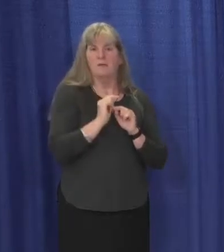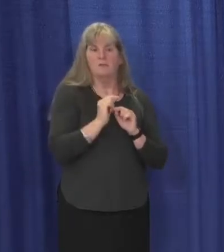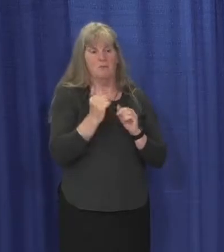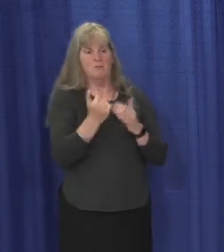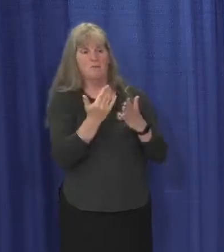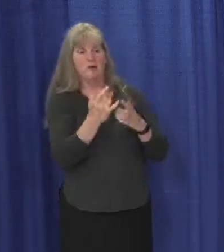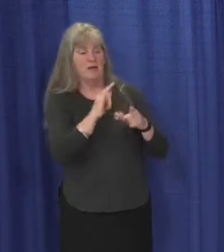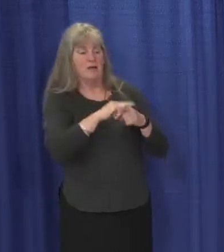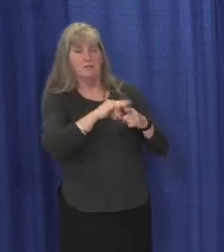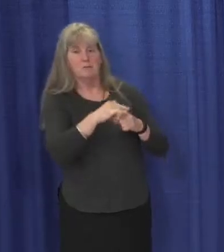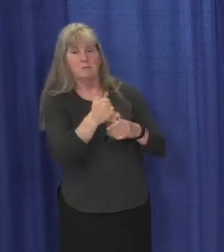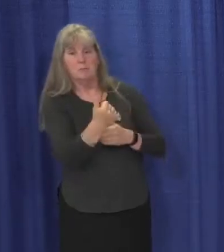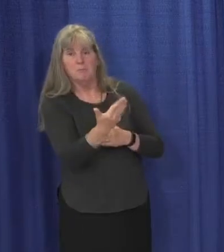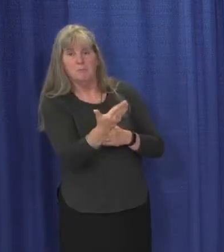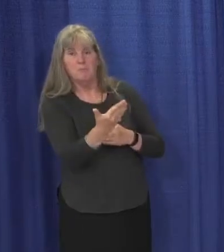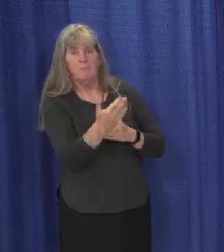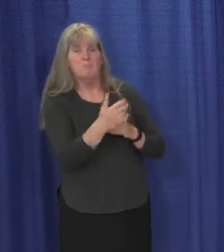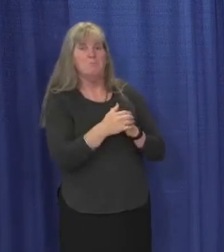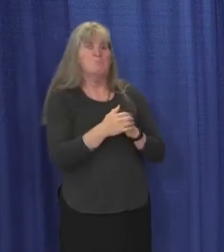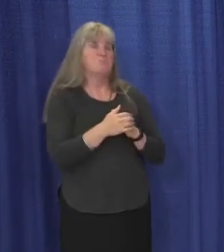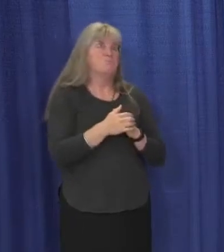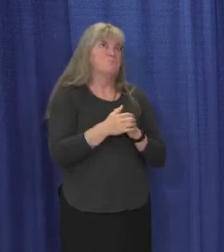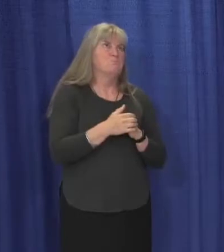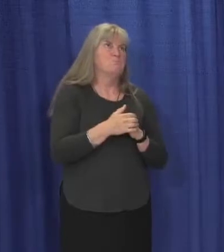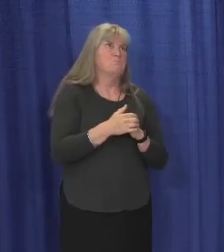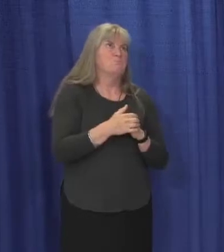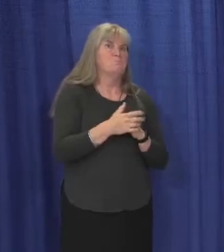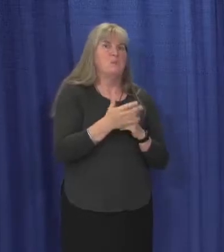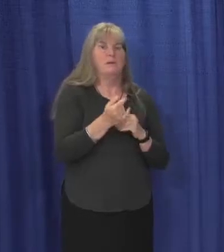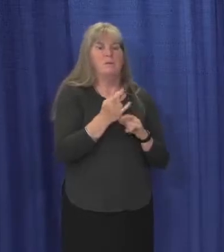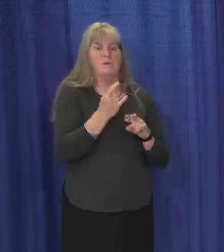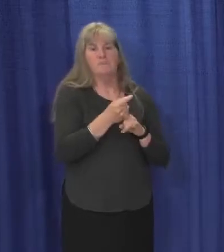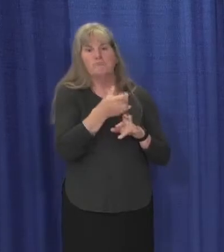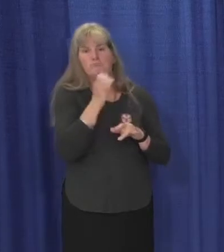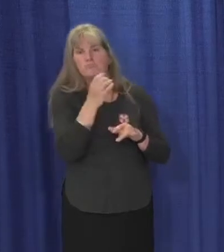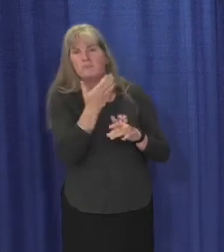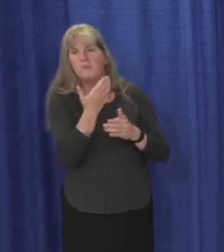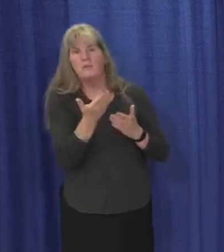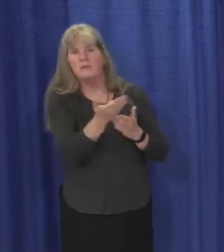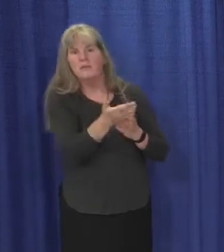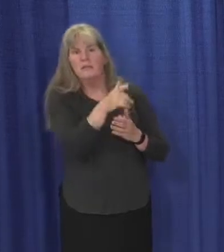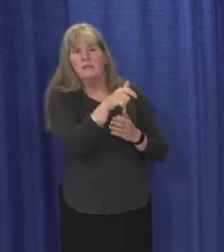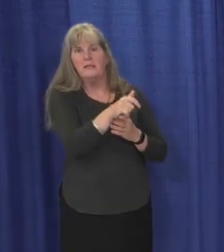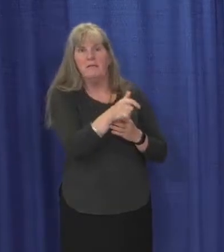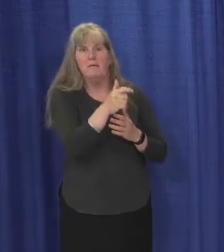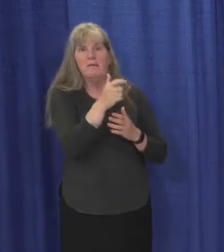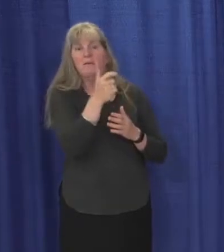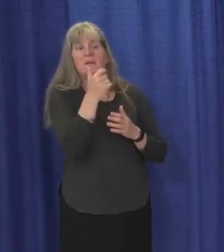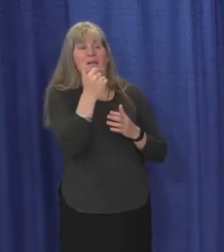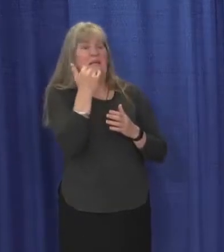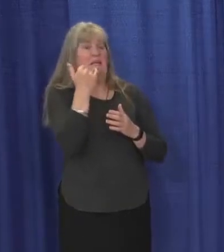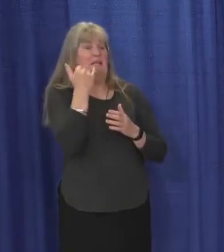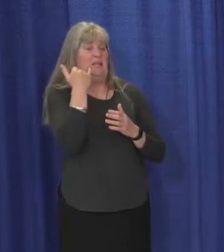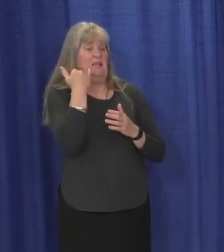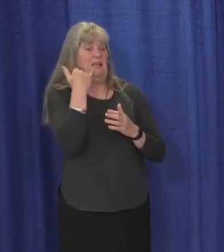providing access to tobacco or to a drink providing alcohol